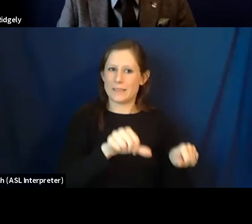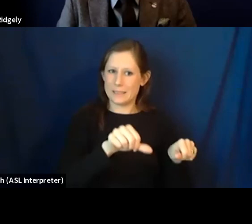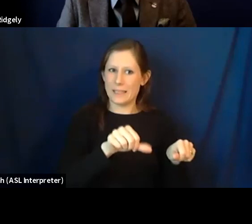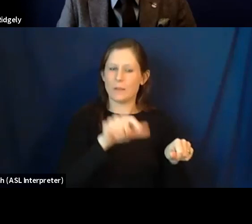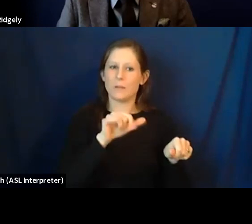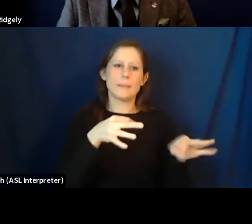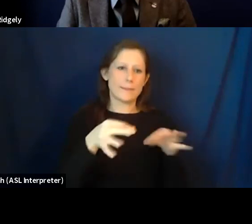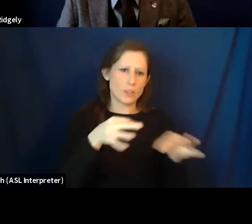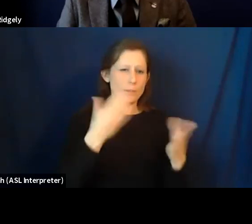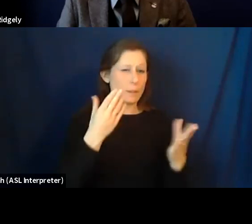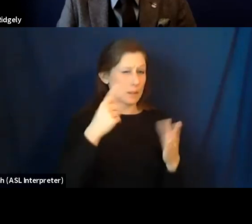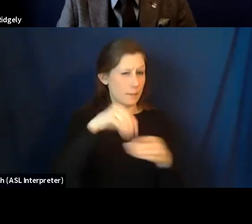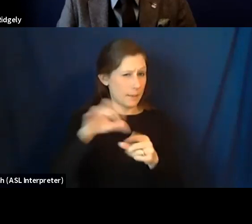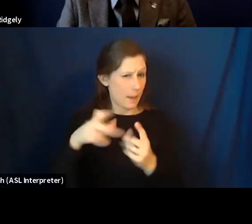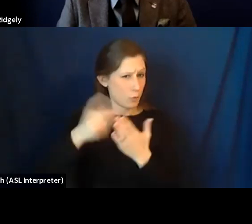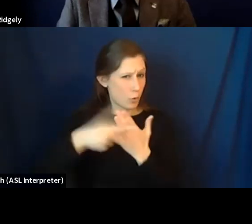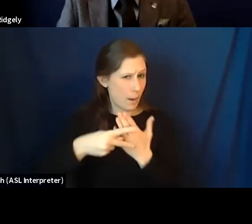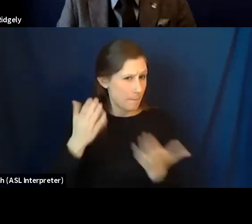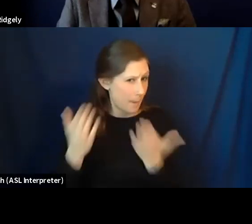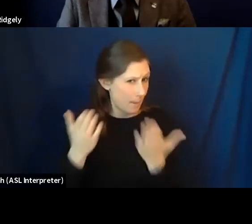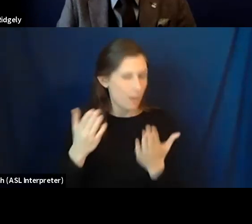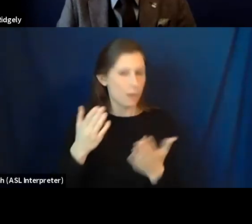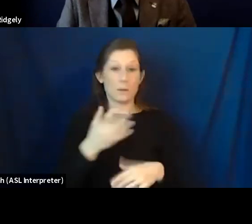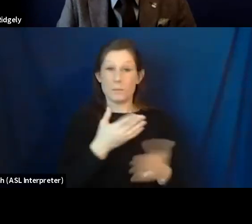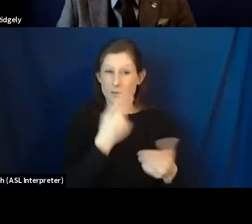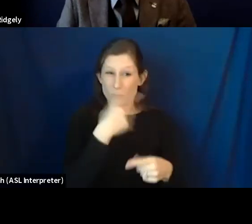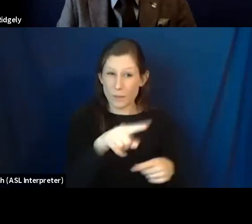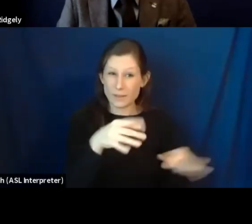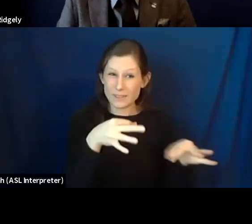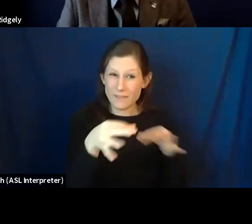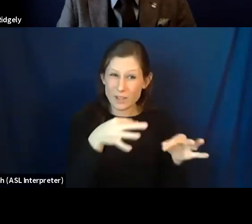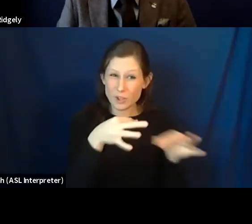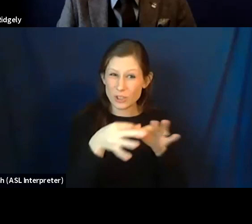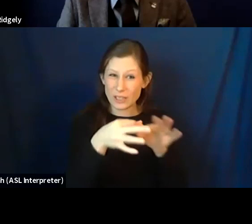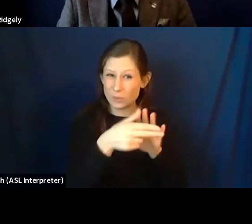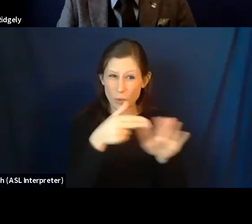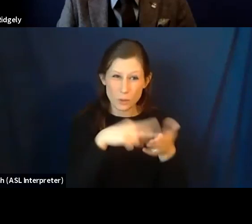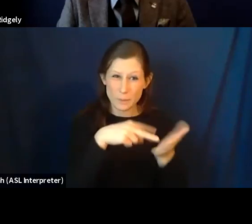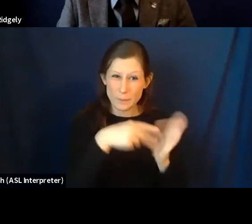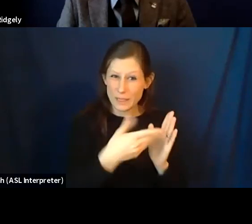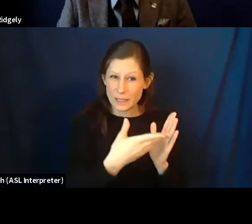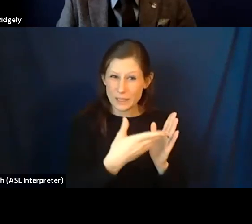in that program but if we could get a definition of cultural competency then i could really